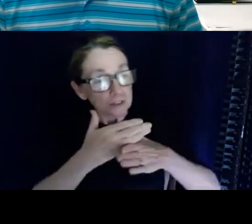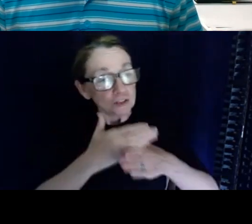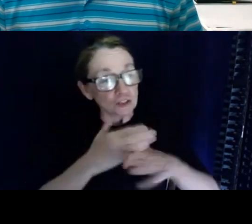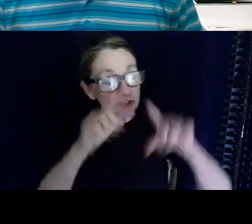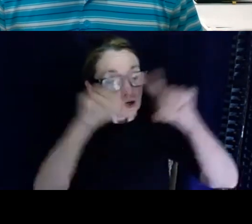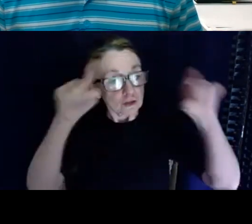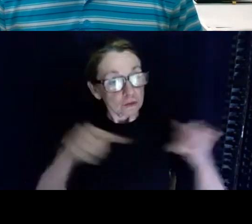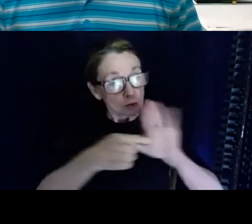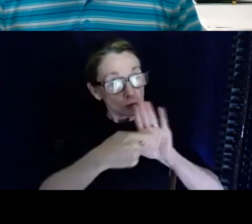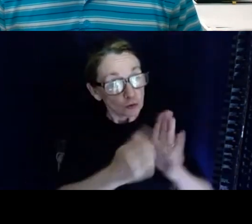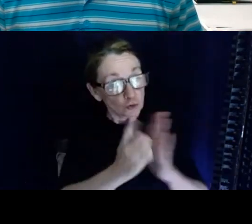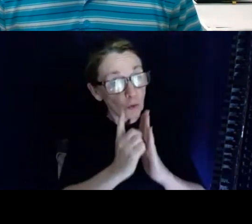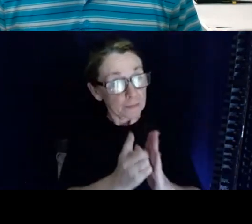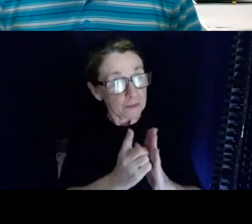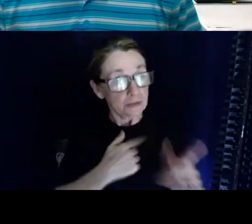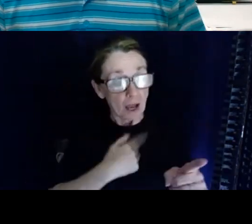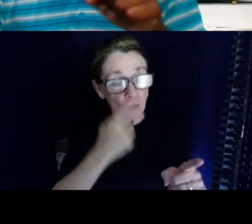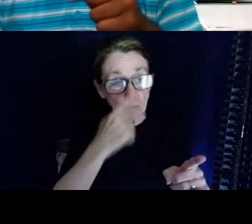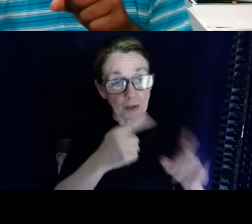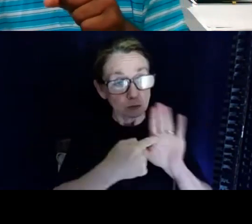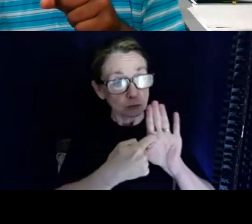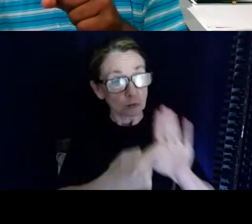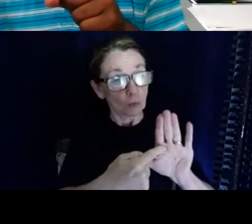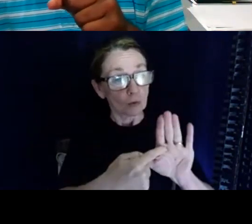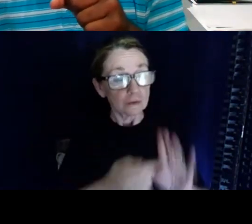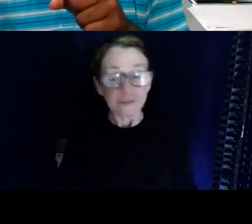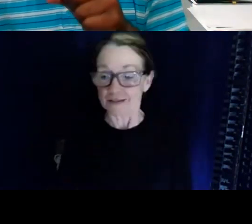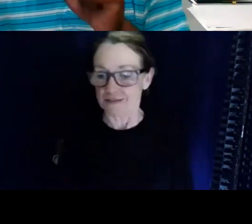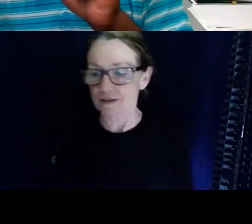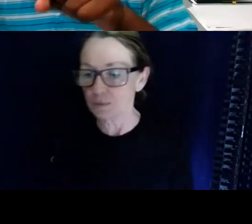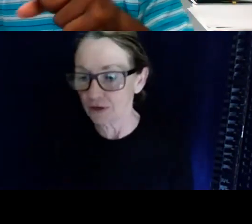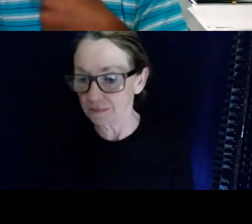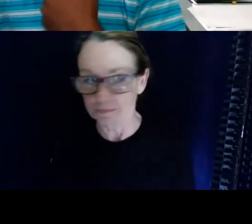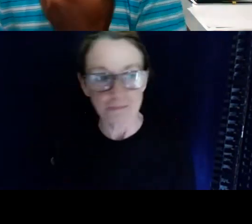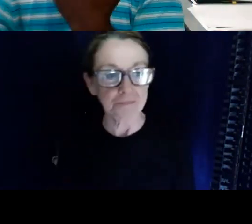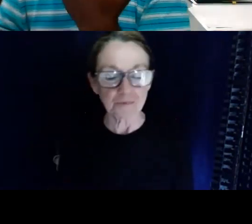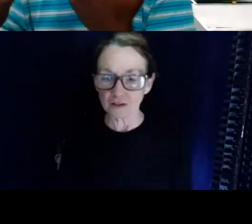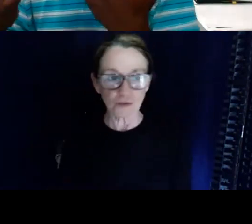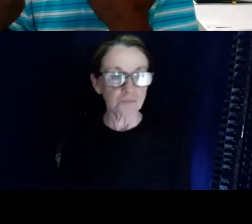I CAN'T HEAR A THING.